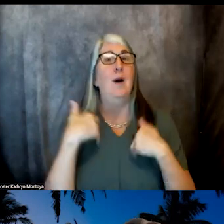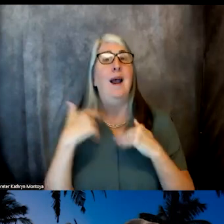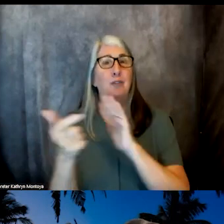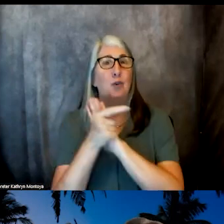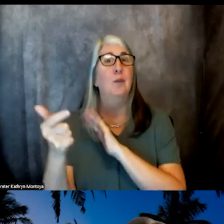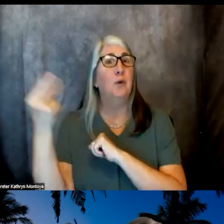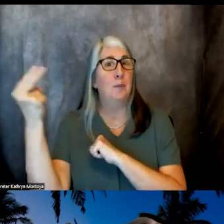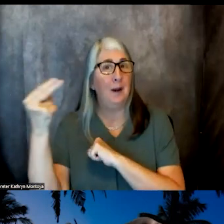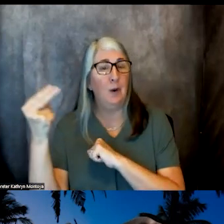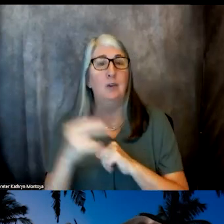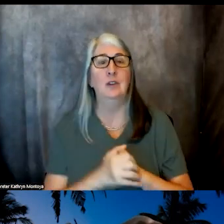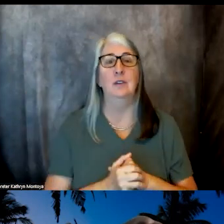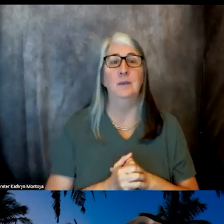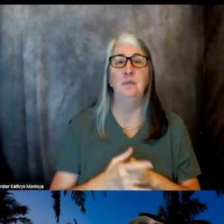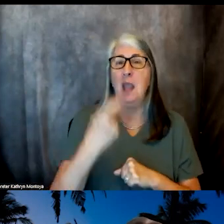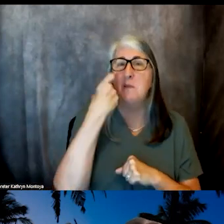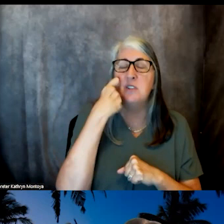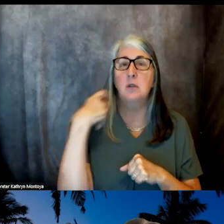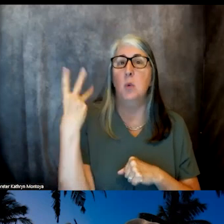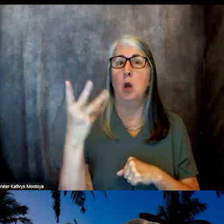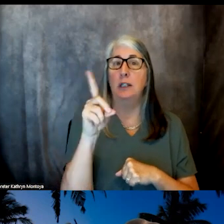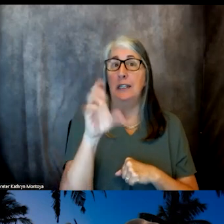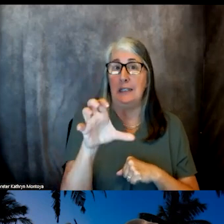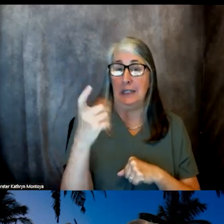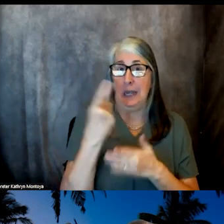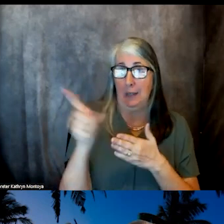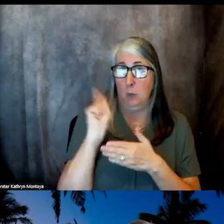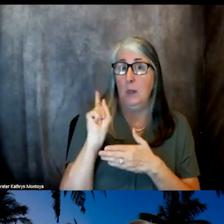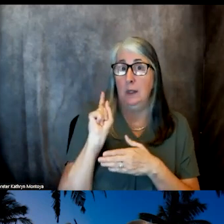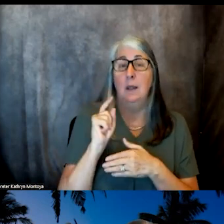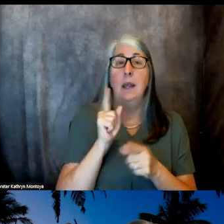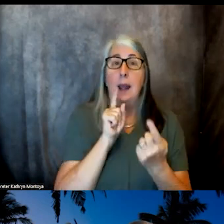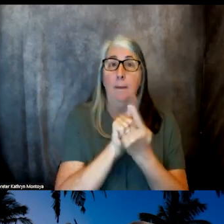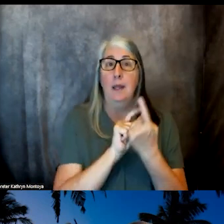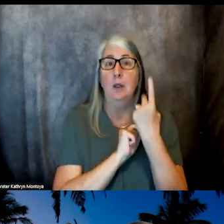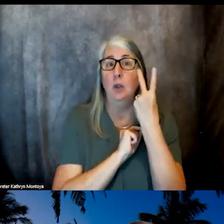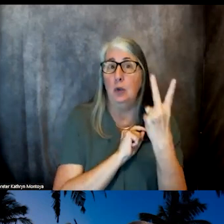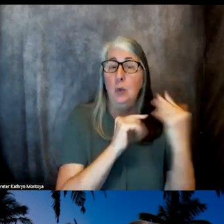I WAS JUST IN WASHINGTON DC AND I MET TWO PEERS THAT WERE HIRED